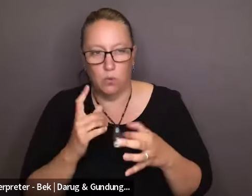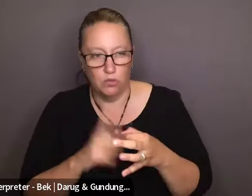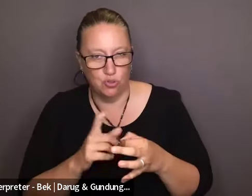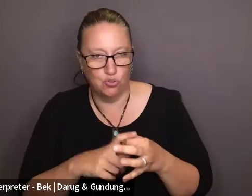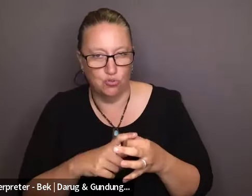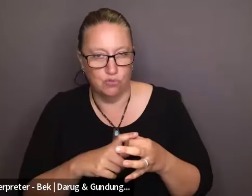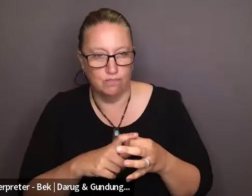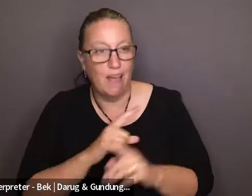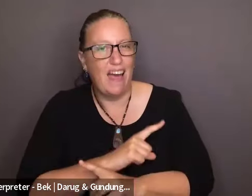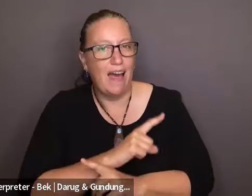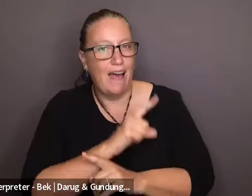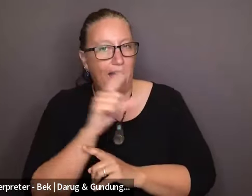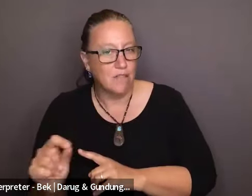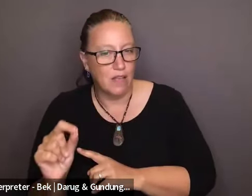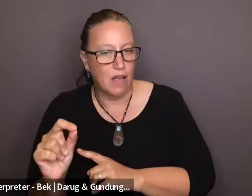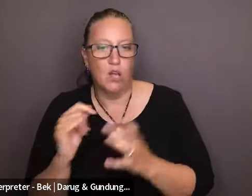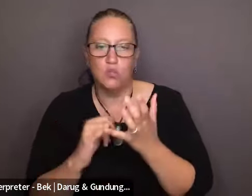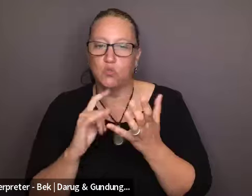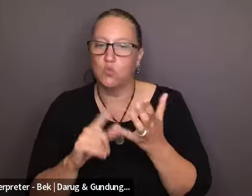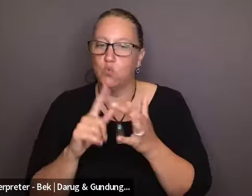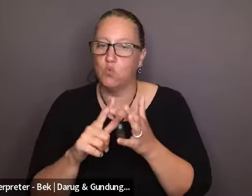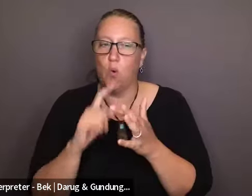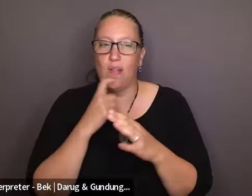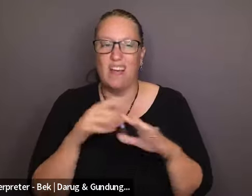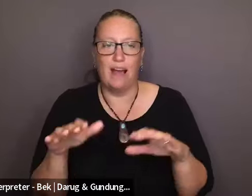short break giving you time to reflect and prepare any